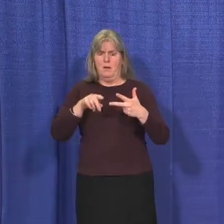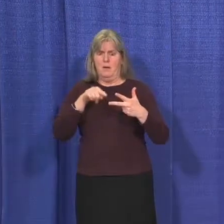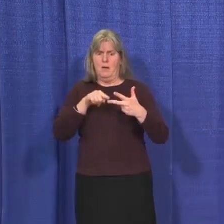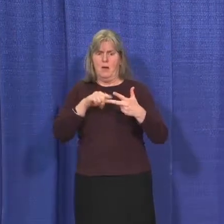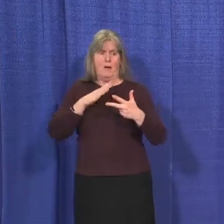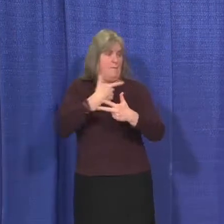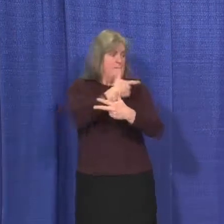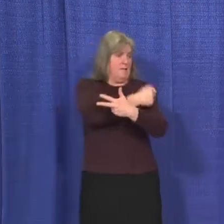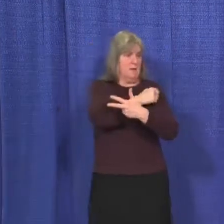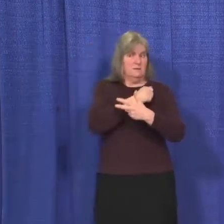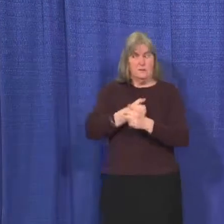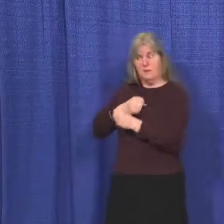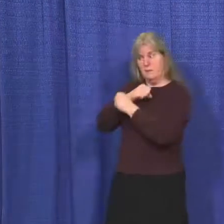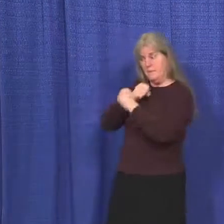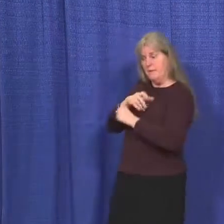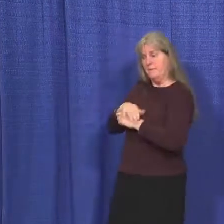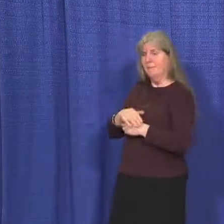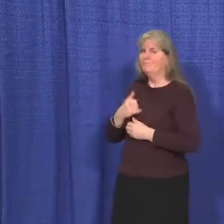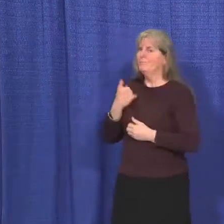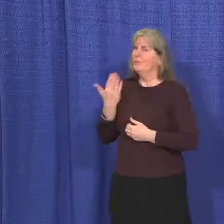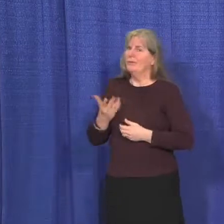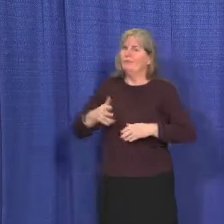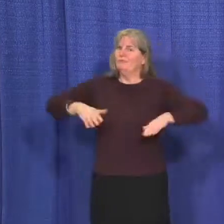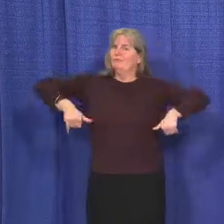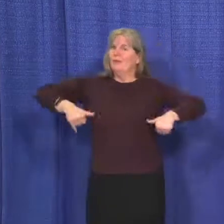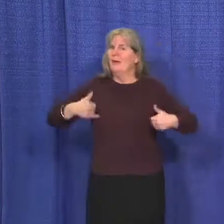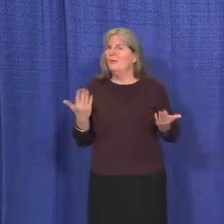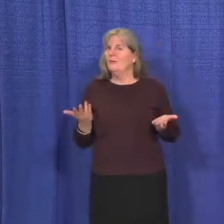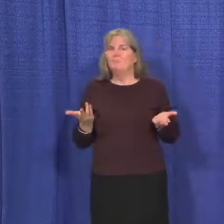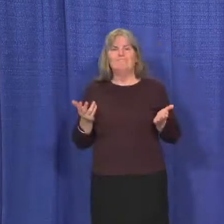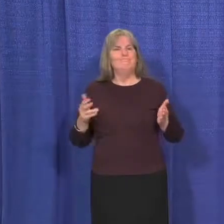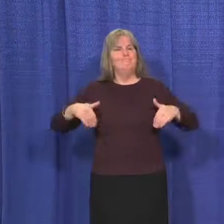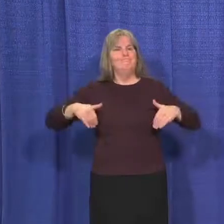is not clear enough to say as yet how effective the current vaccines will be against its